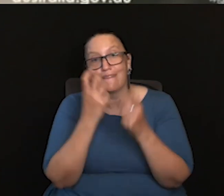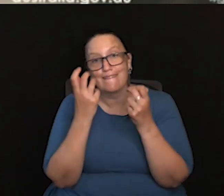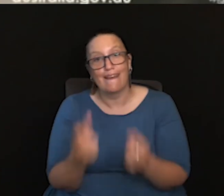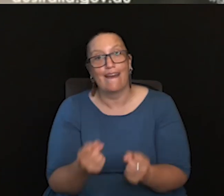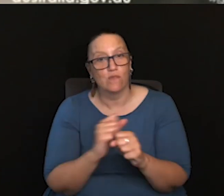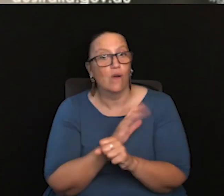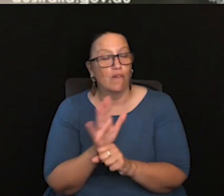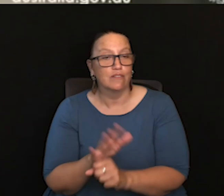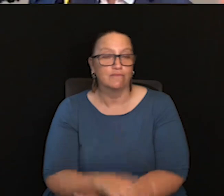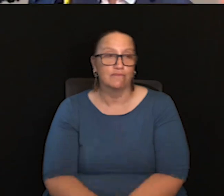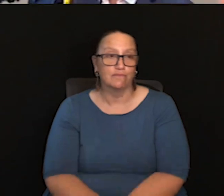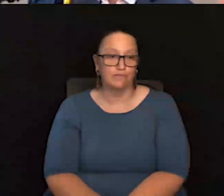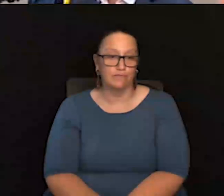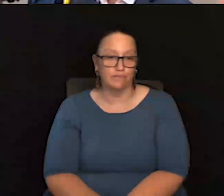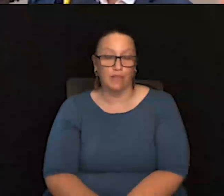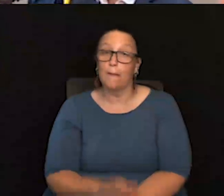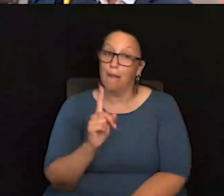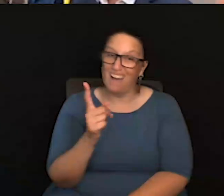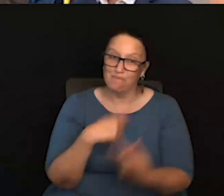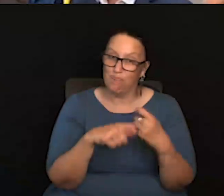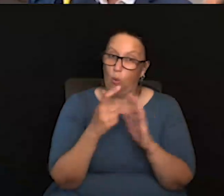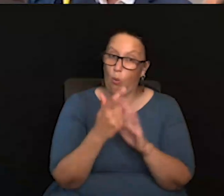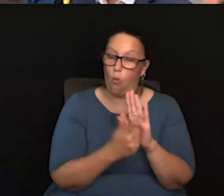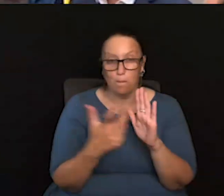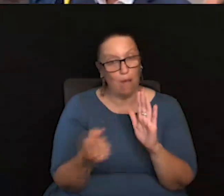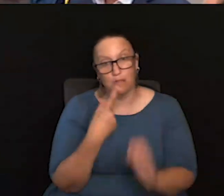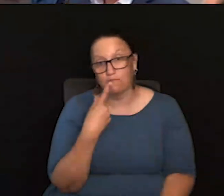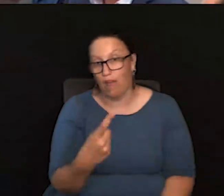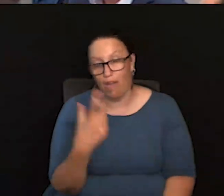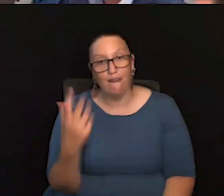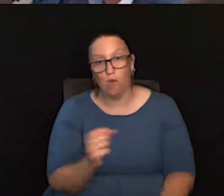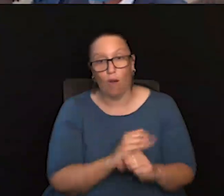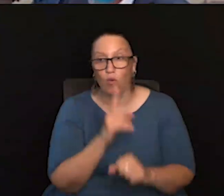Minister, just quickly on the school's returning,